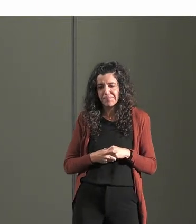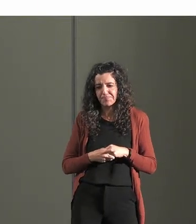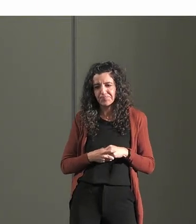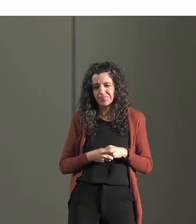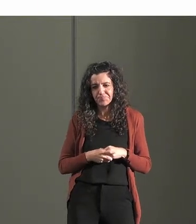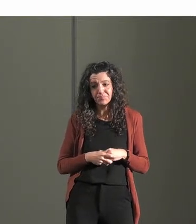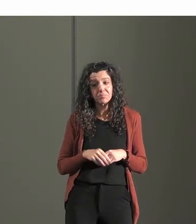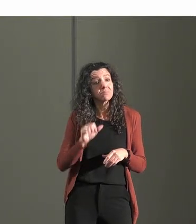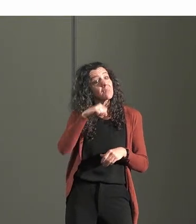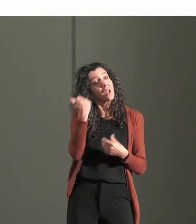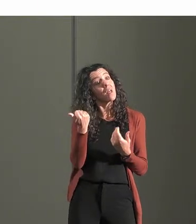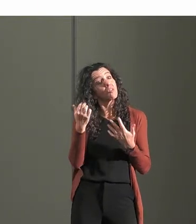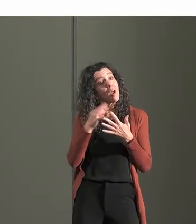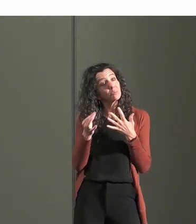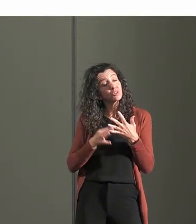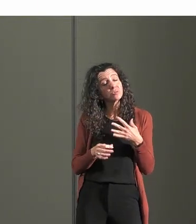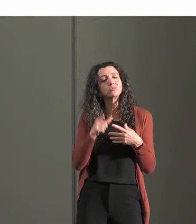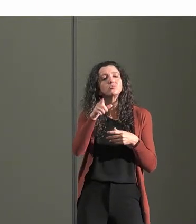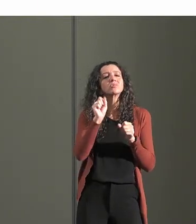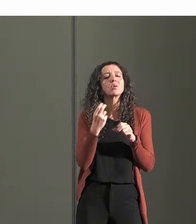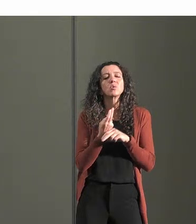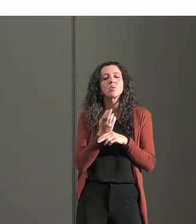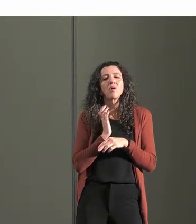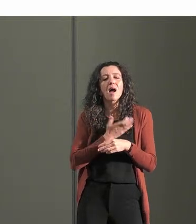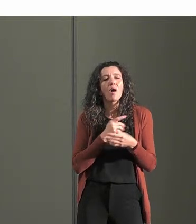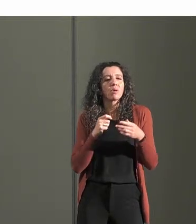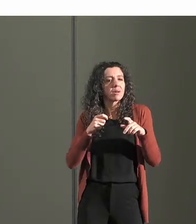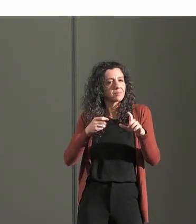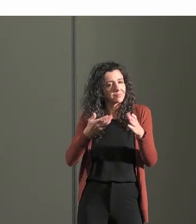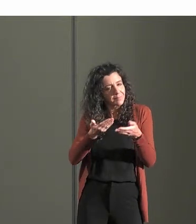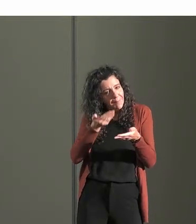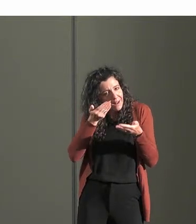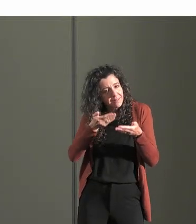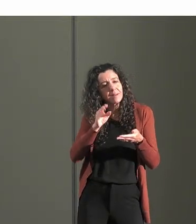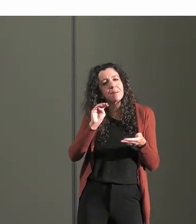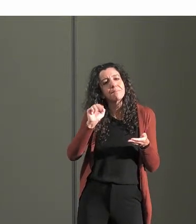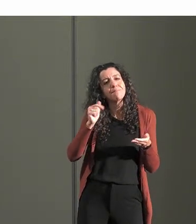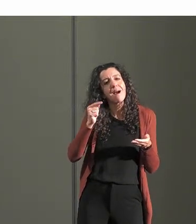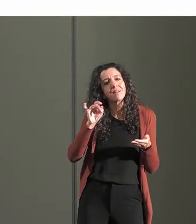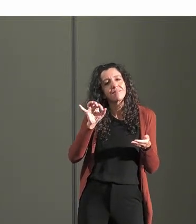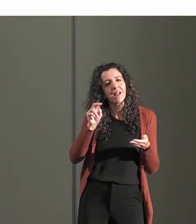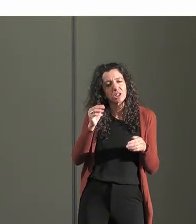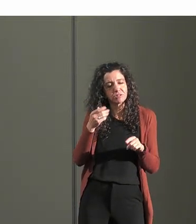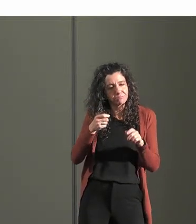even bigger. One other option, is using our